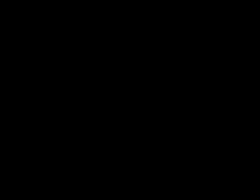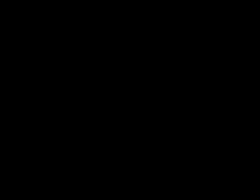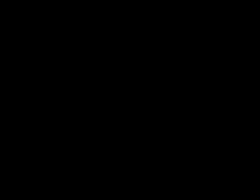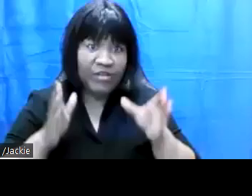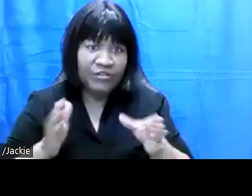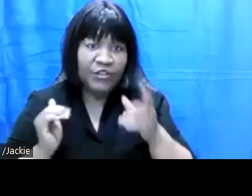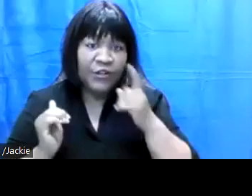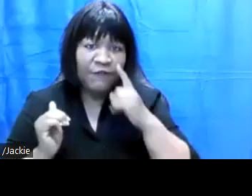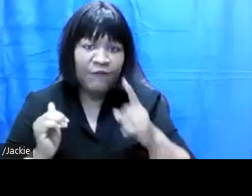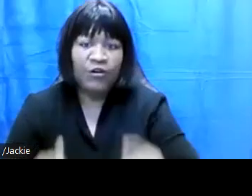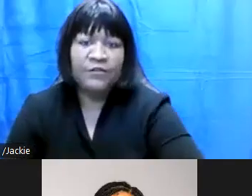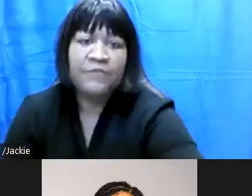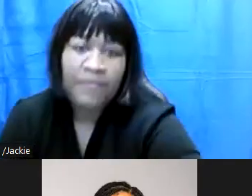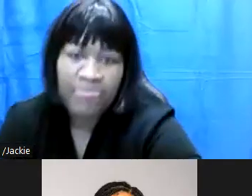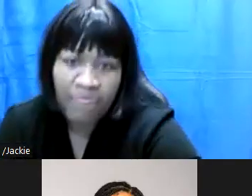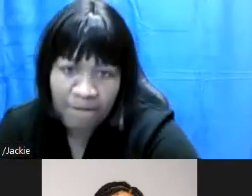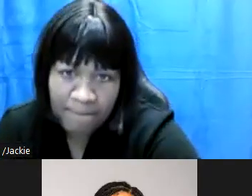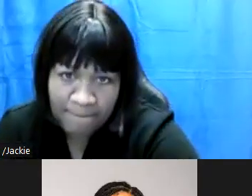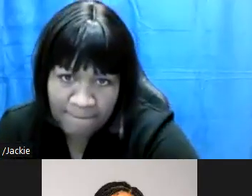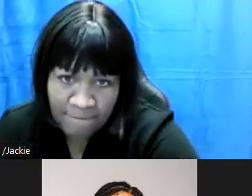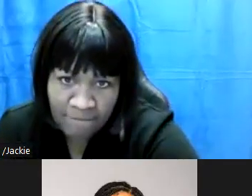I am the Assistant Director for Shared Power Design with the Washington State Office of Equity.